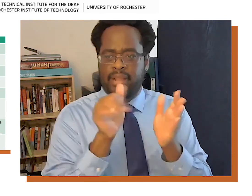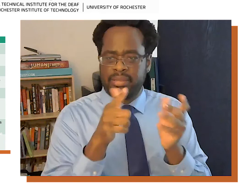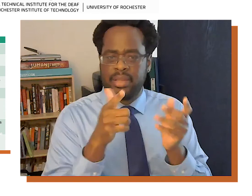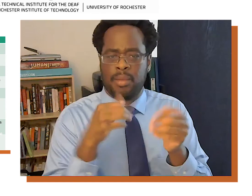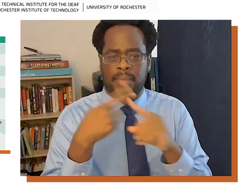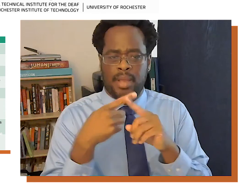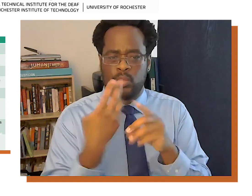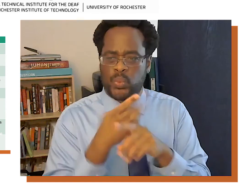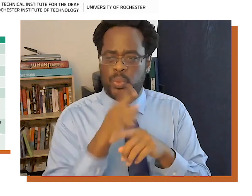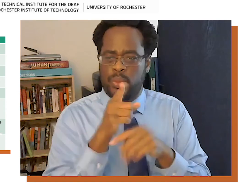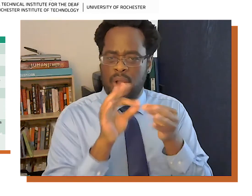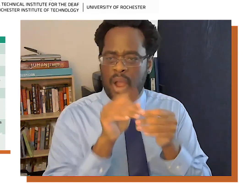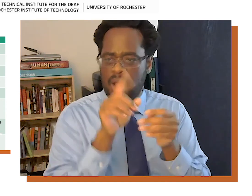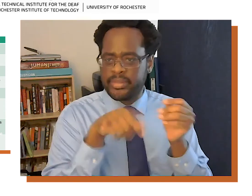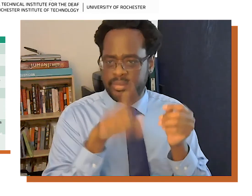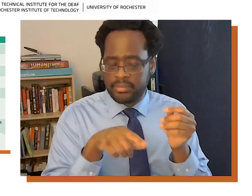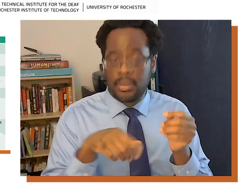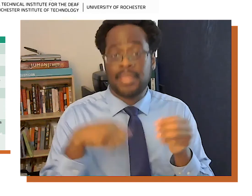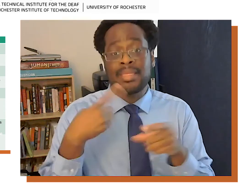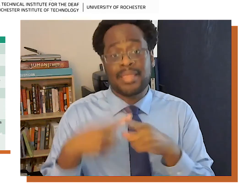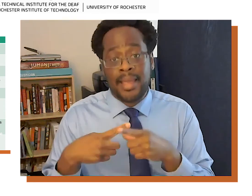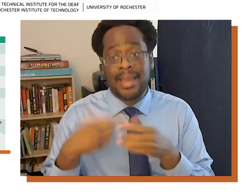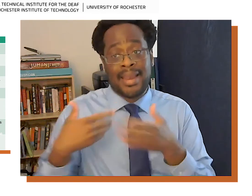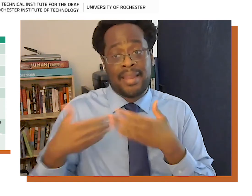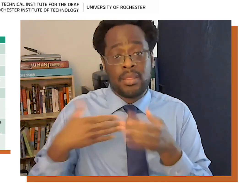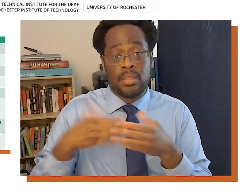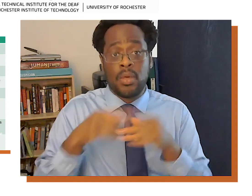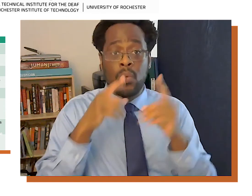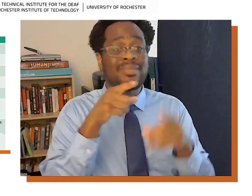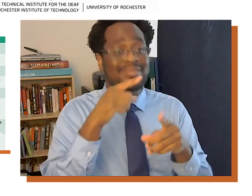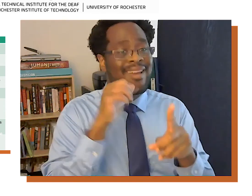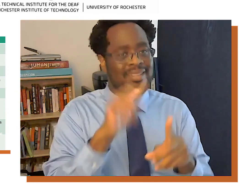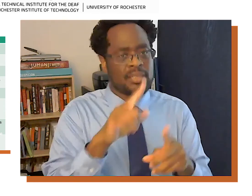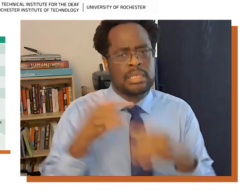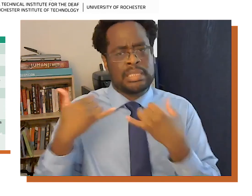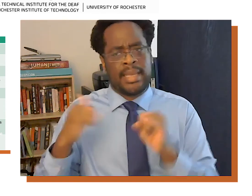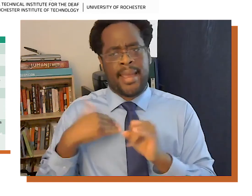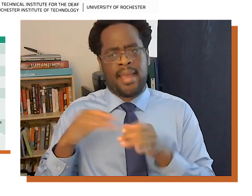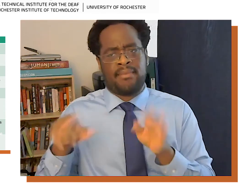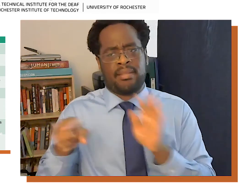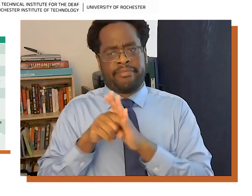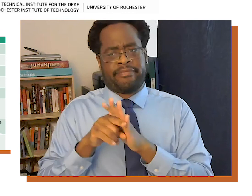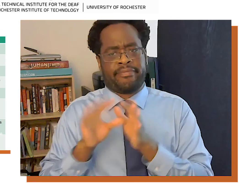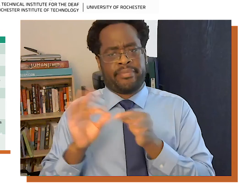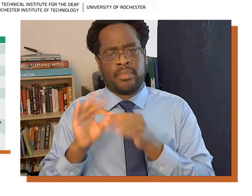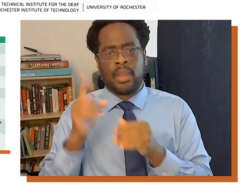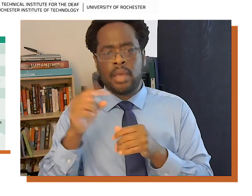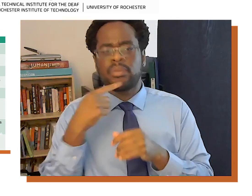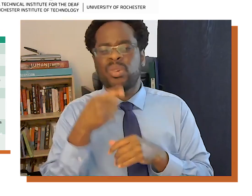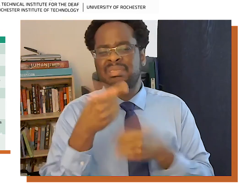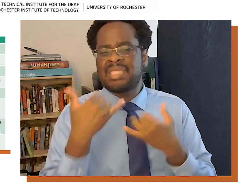and from some of these comments, there seems to be a strong attitude about English versus ASL,